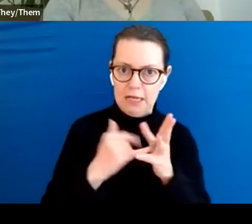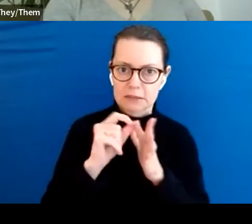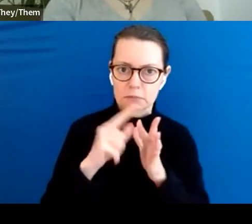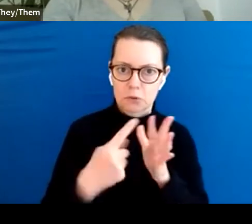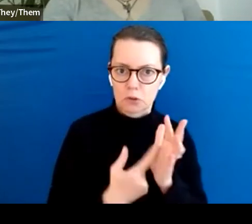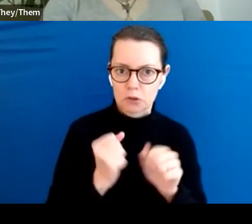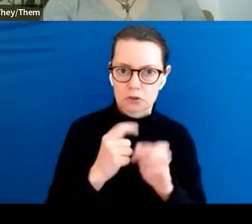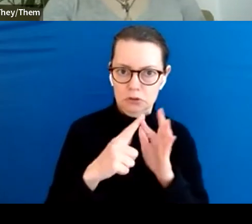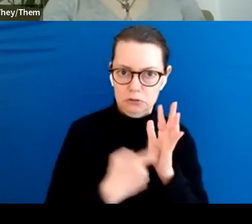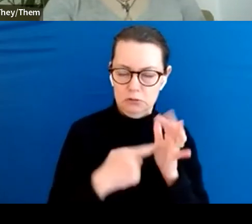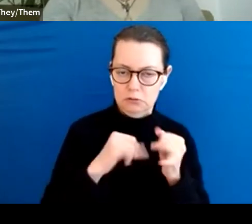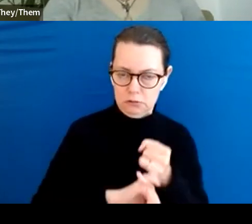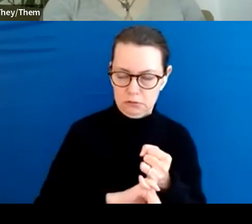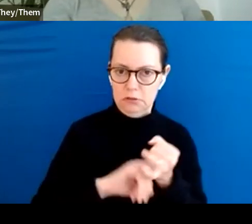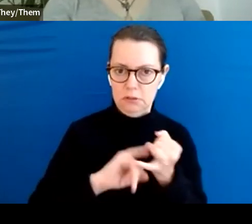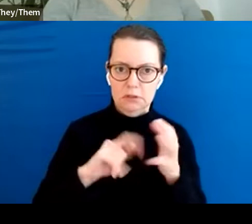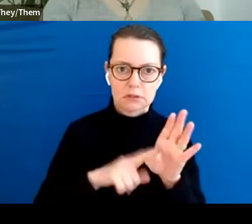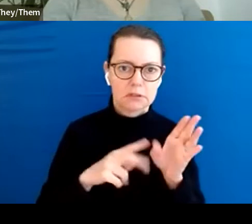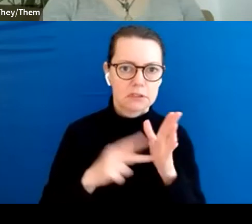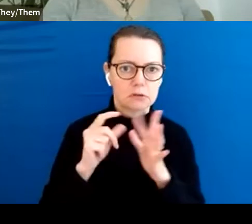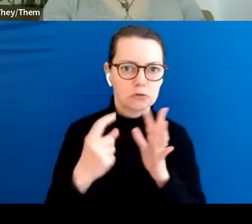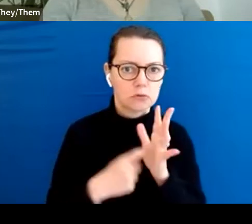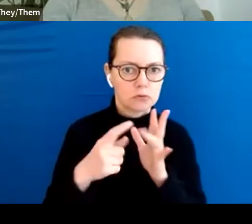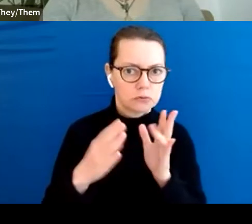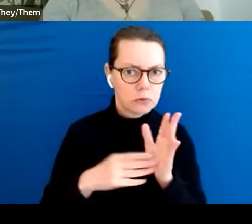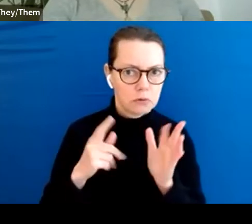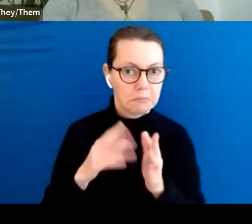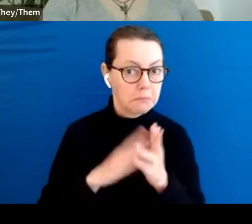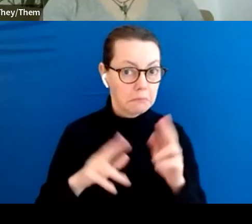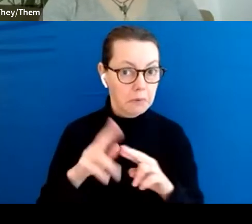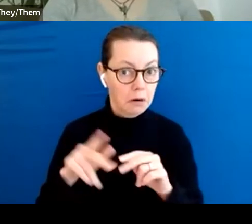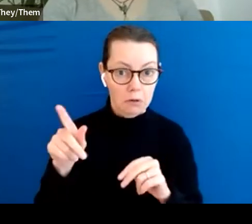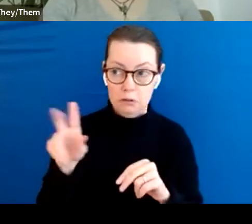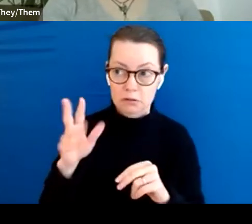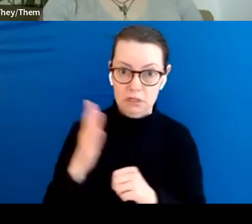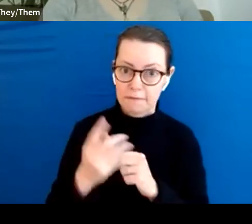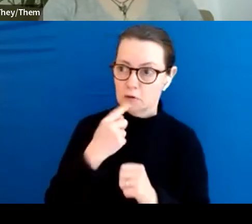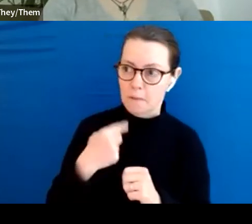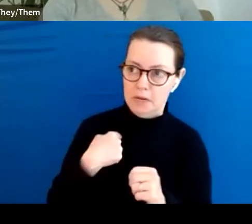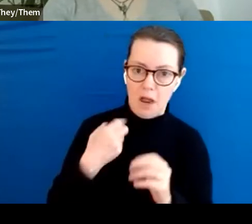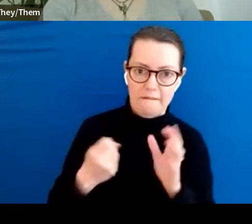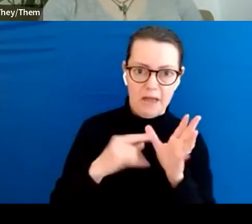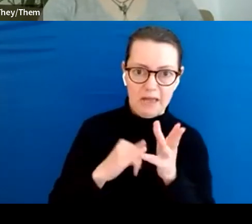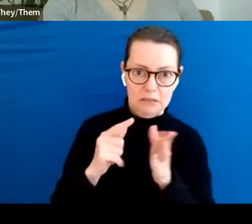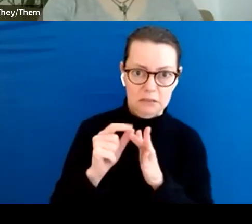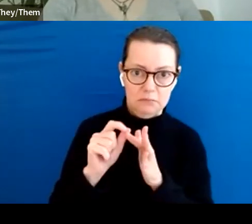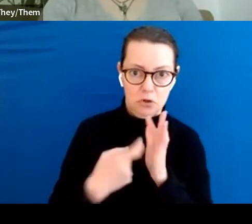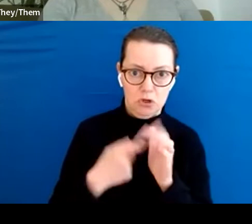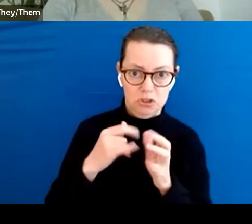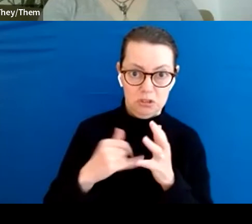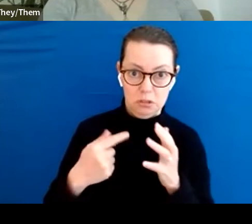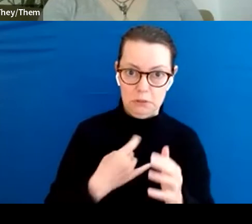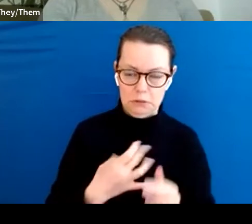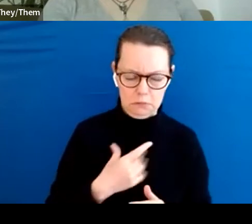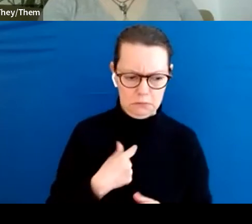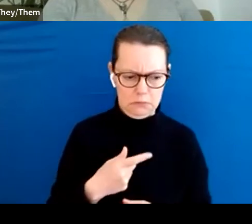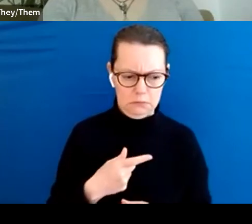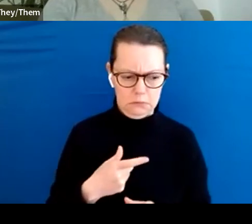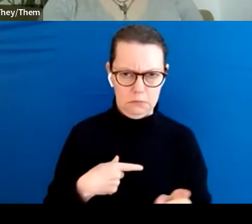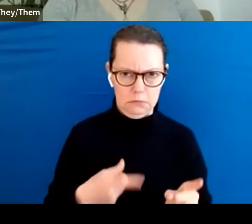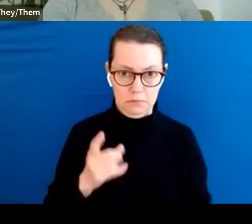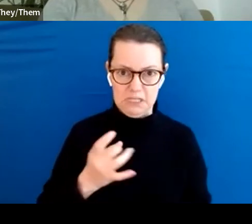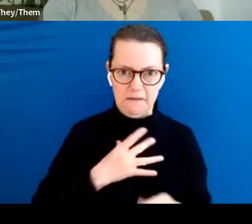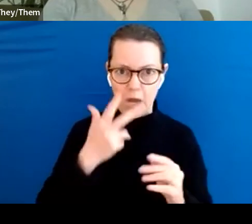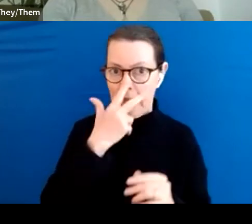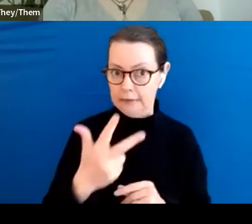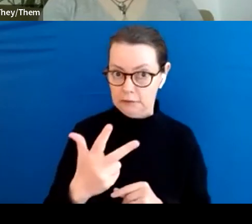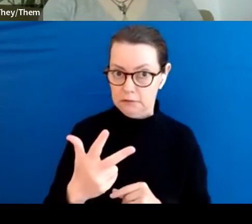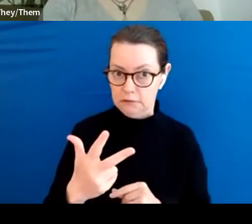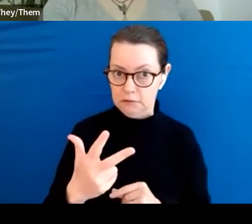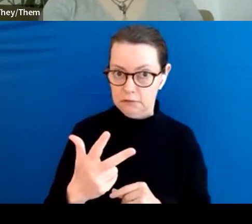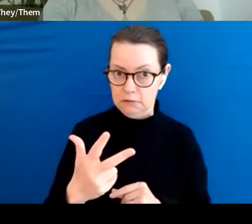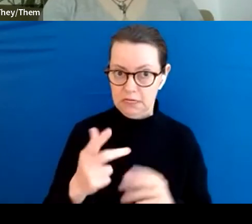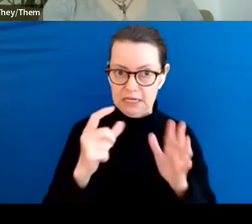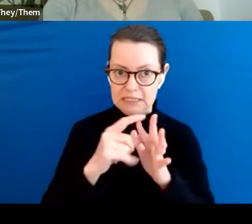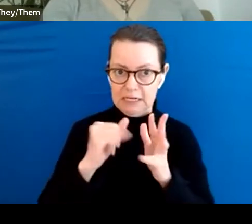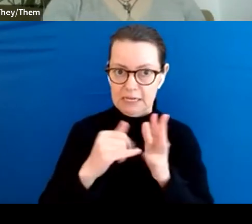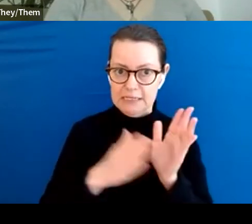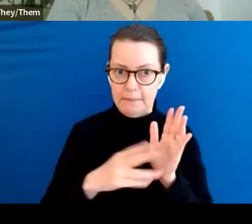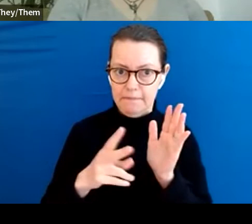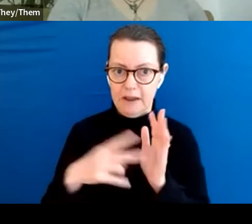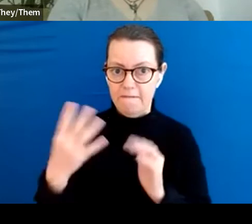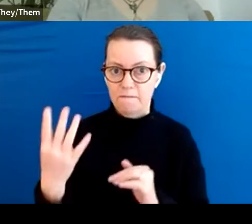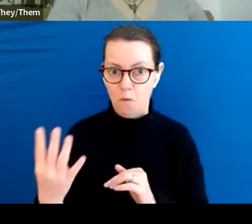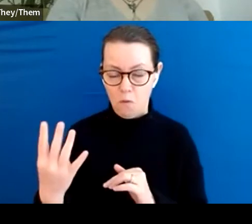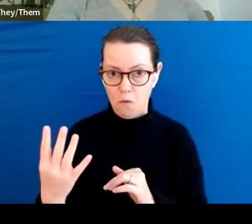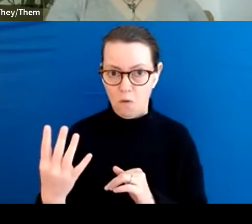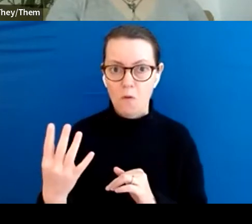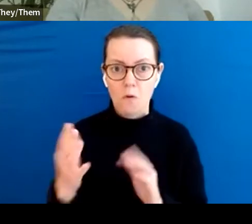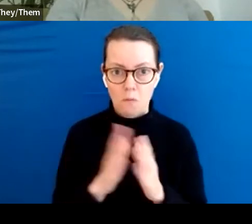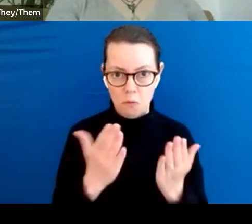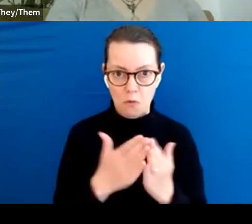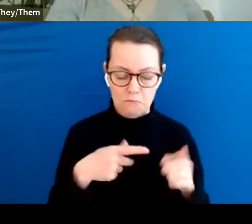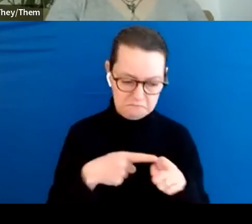And my parents never really told me that I had Asperger's I figured it out myself as a eight year old so this was still when the DSM four was using this terminology was very much relevant.